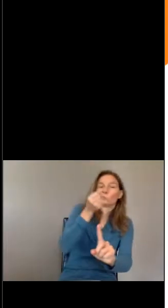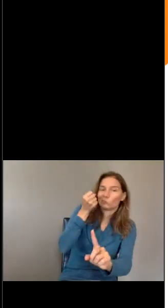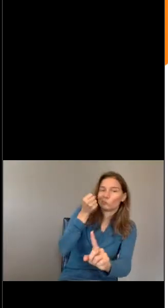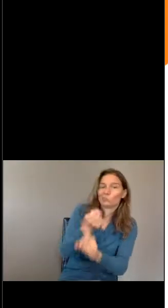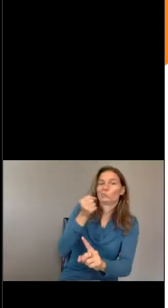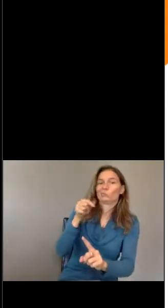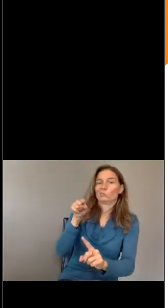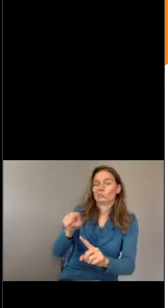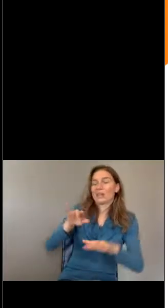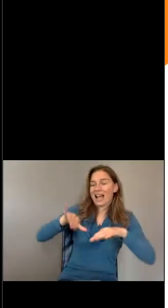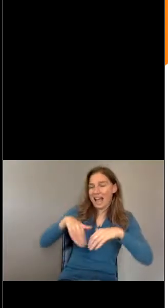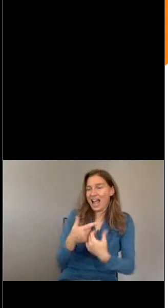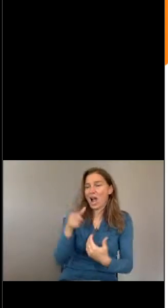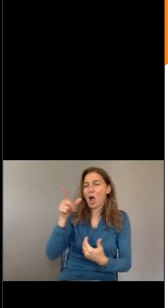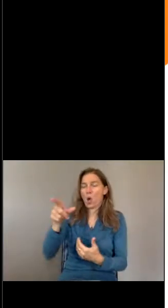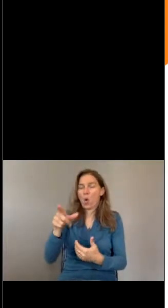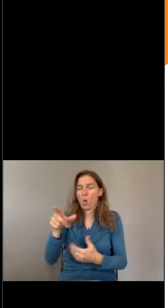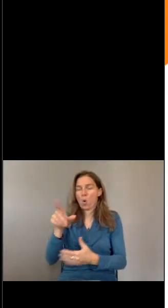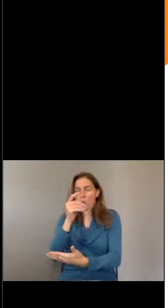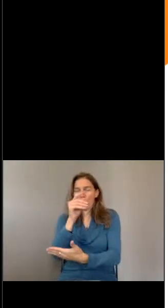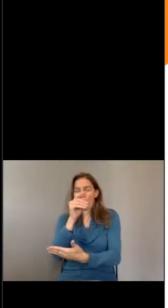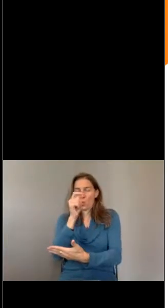The major focus here is a significant gap.